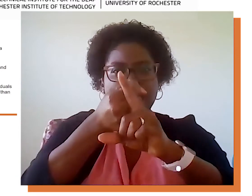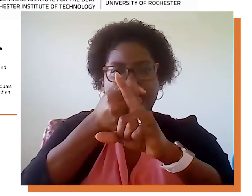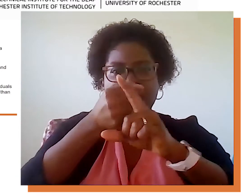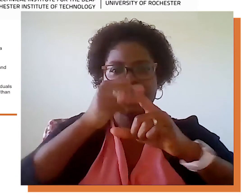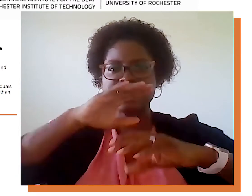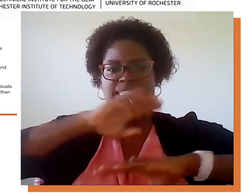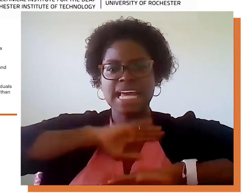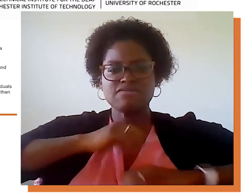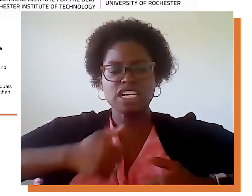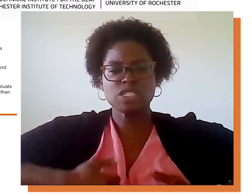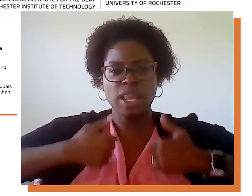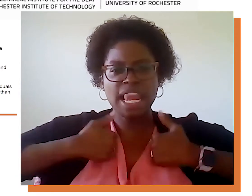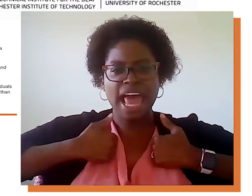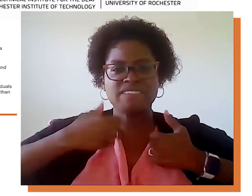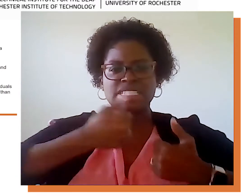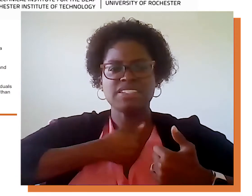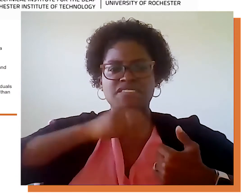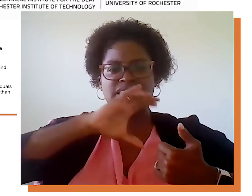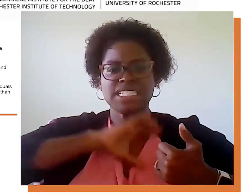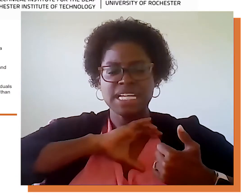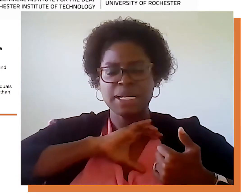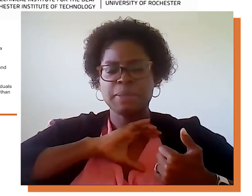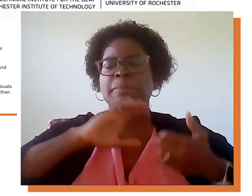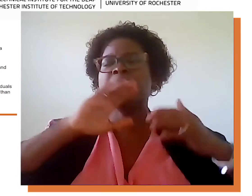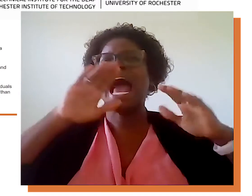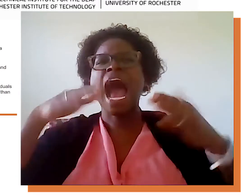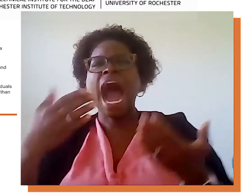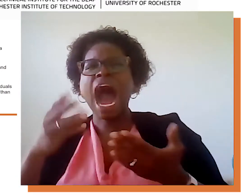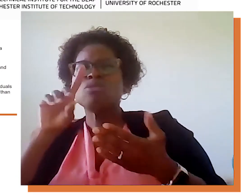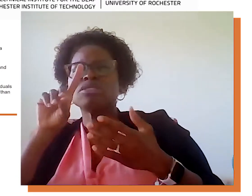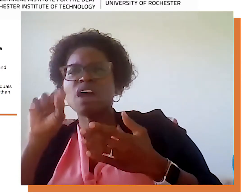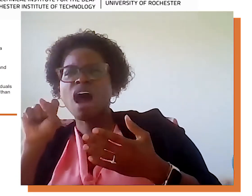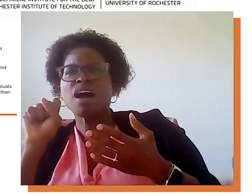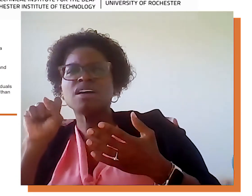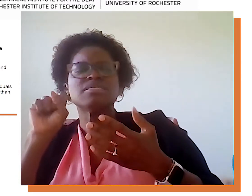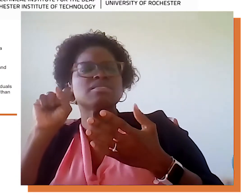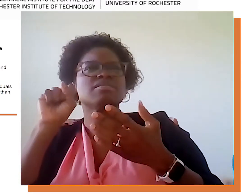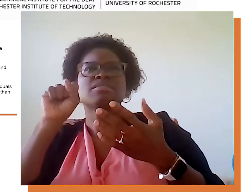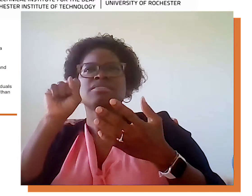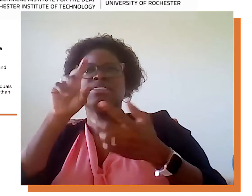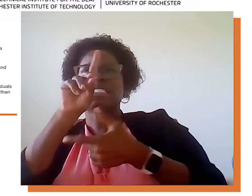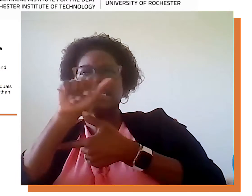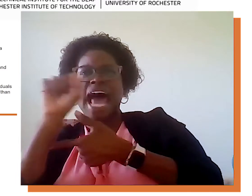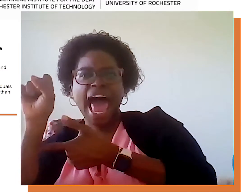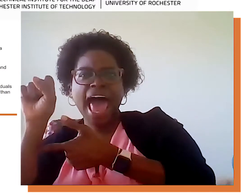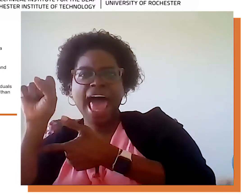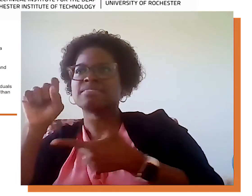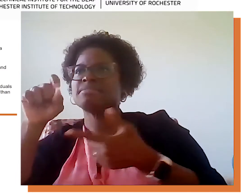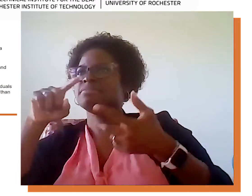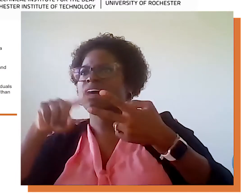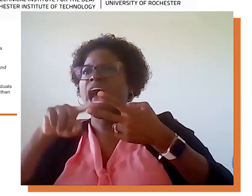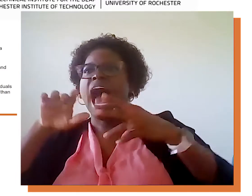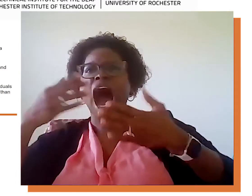Was the acculturation scale. So I was looking at self-esteem comparing to the deaf acculturation scale.